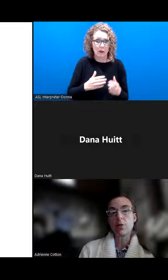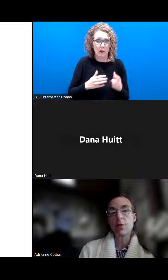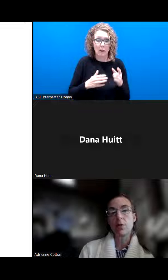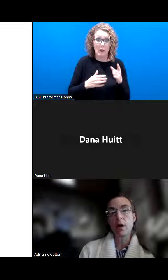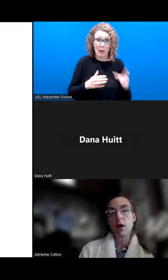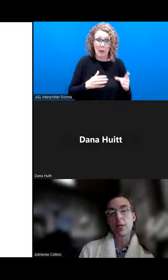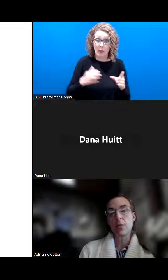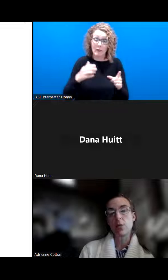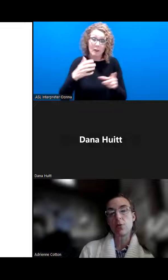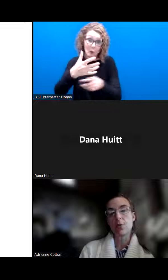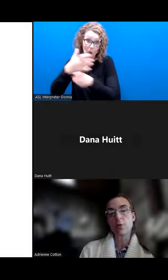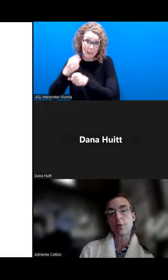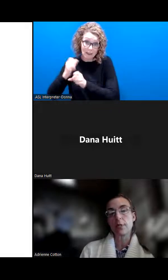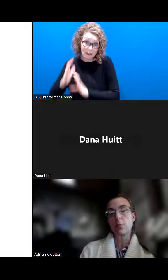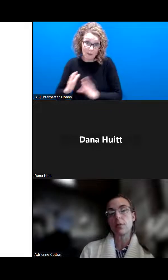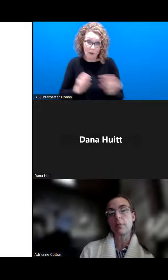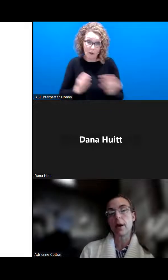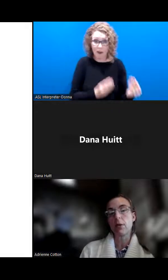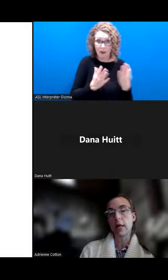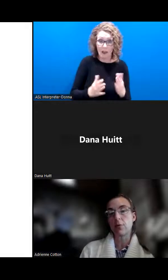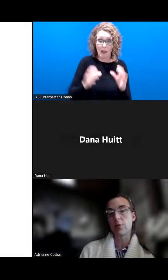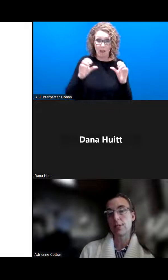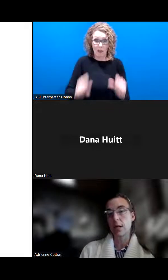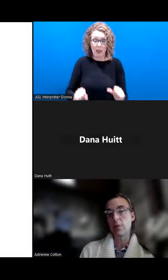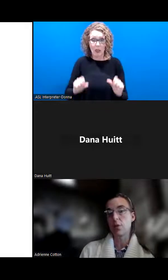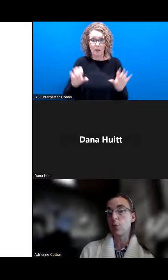for better wages and benefits. For instance